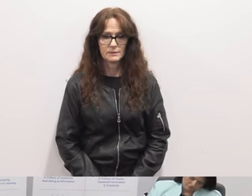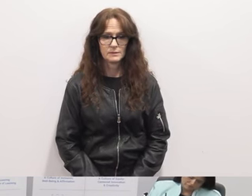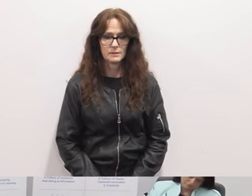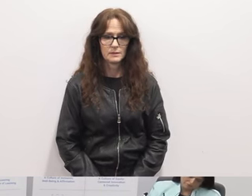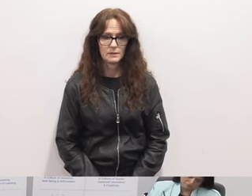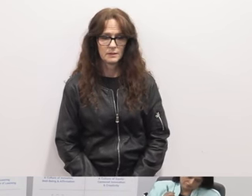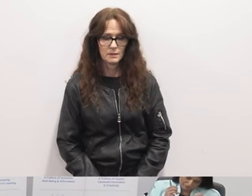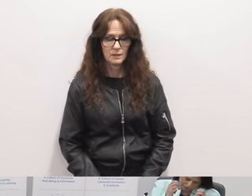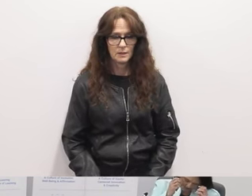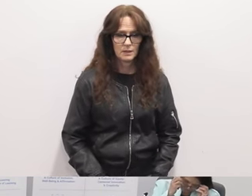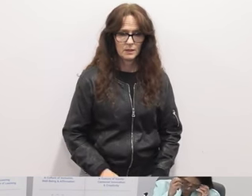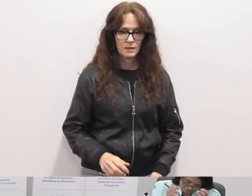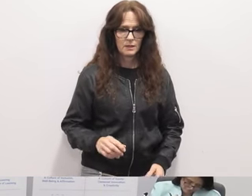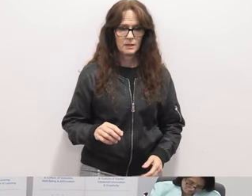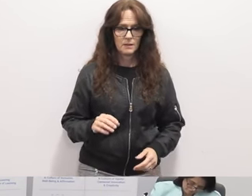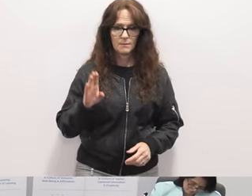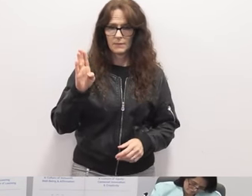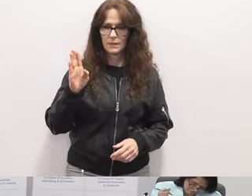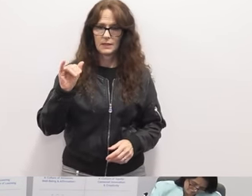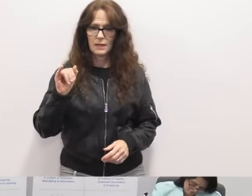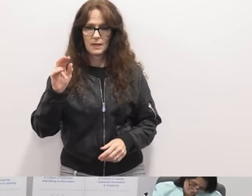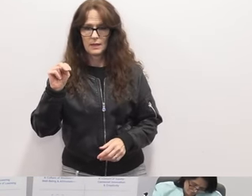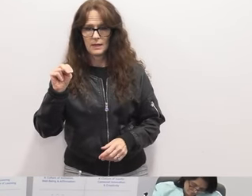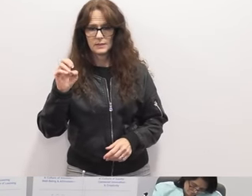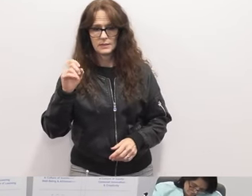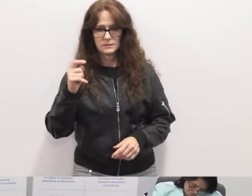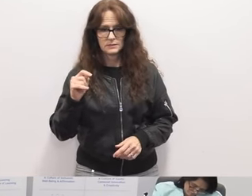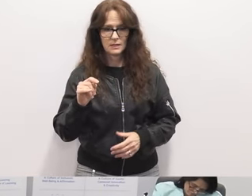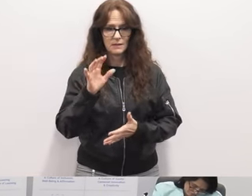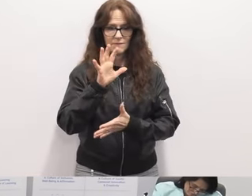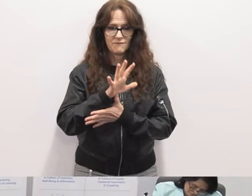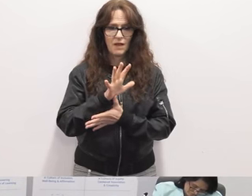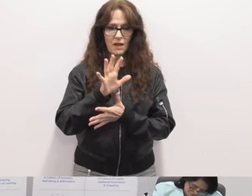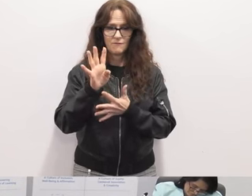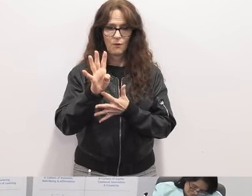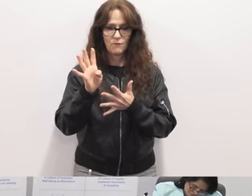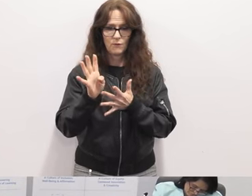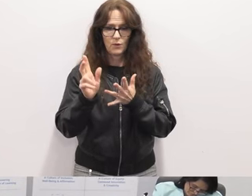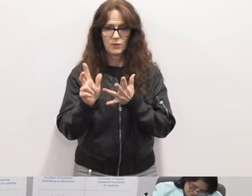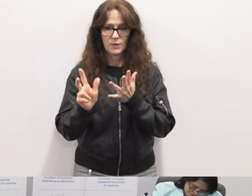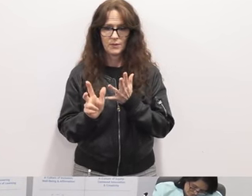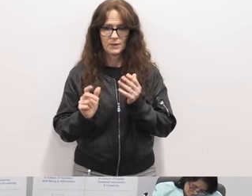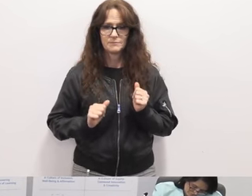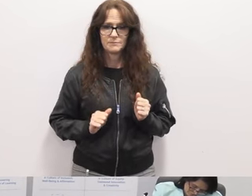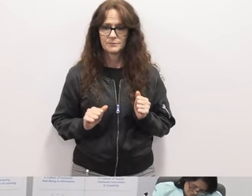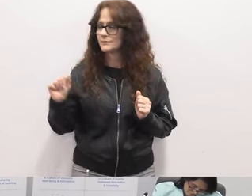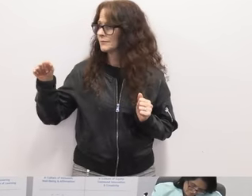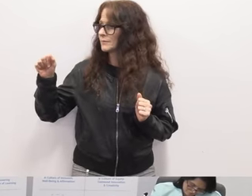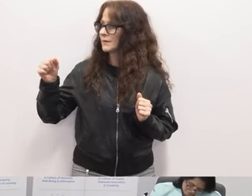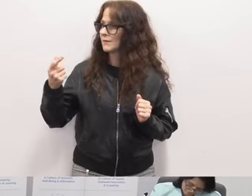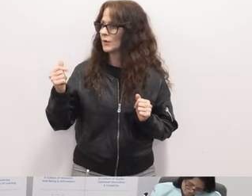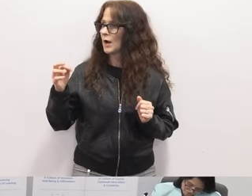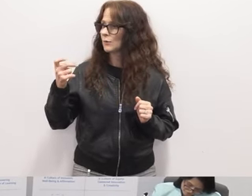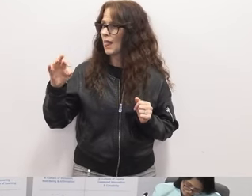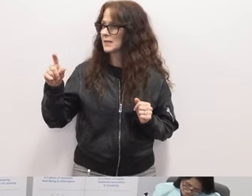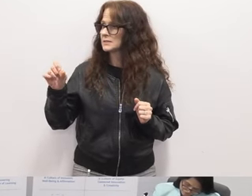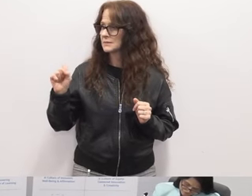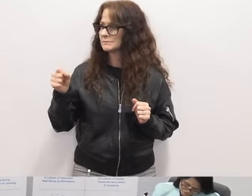Okay. So Jill, I'm sorry. So that's a five, four, four, three, three? Yes, exactly. Okay, thank you. Thank you. Yep.